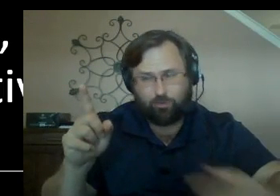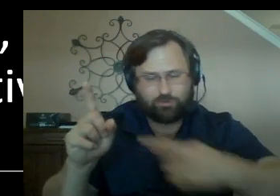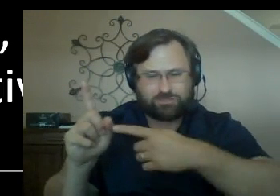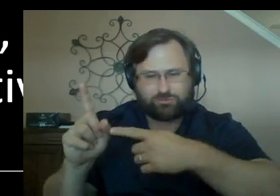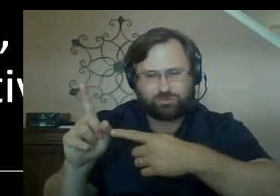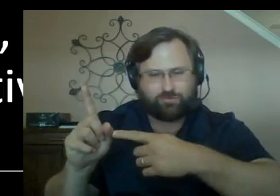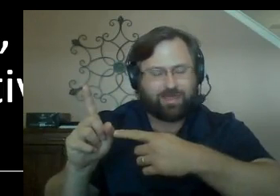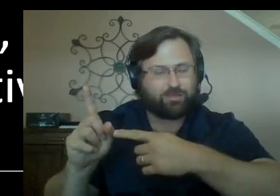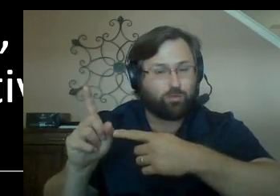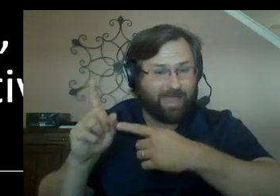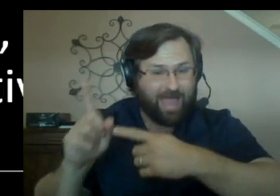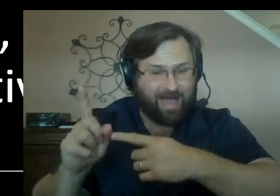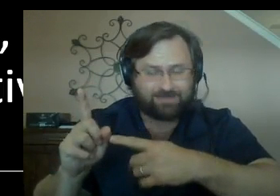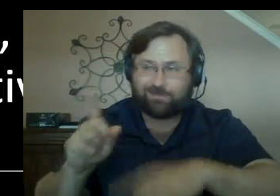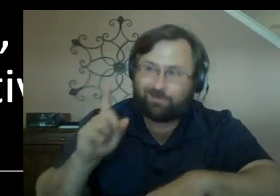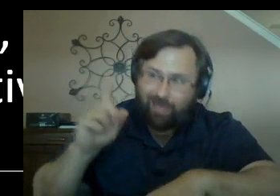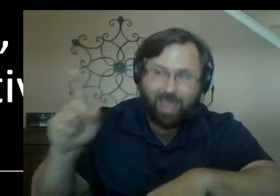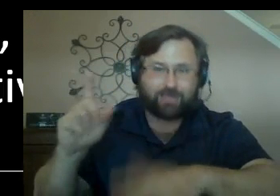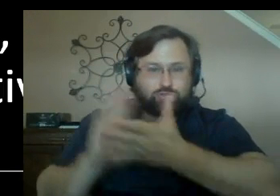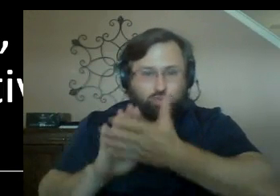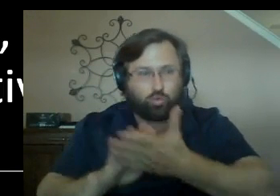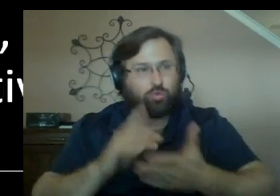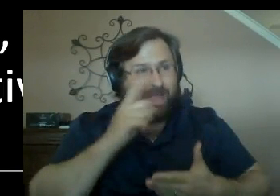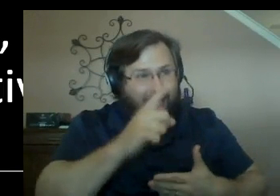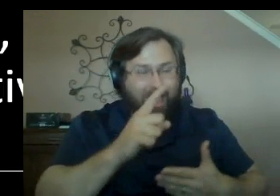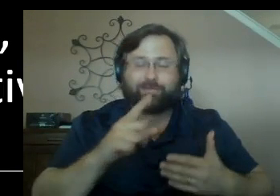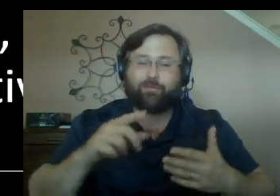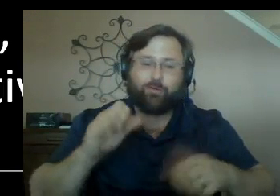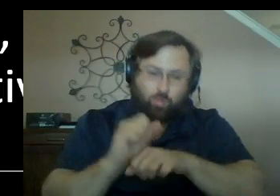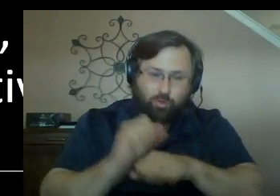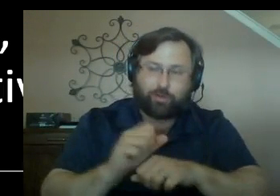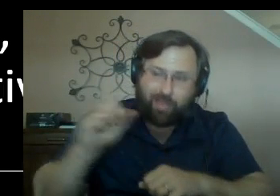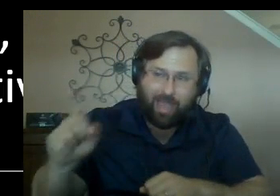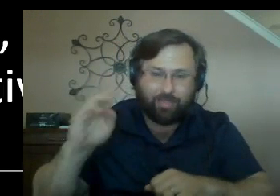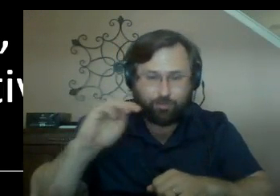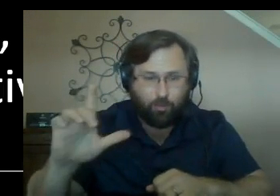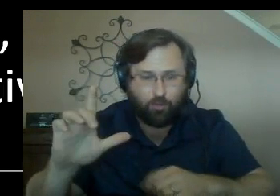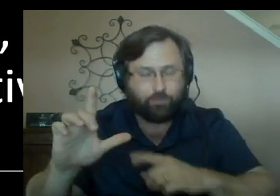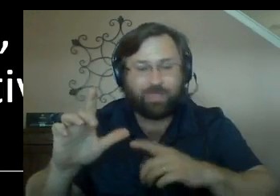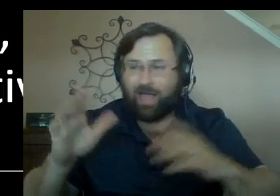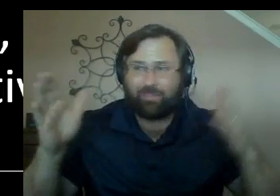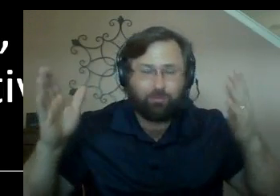which is you sort of like the word at at school at work at the mall the mall